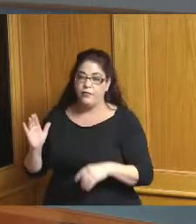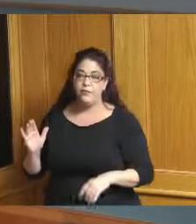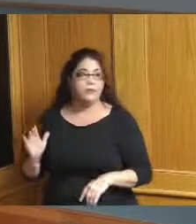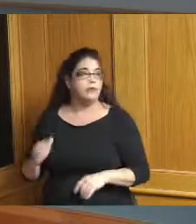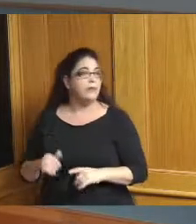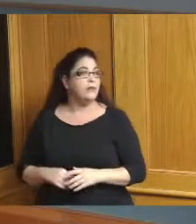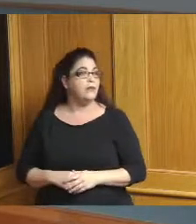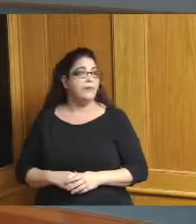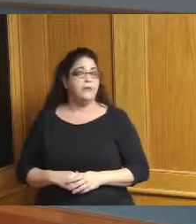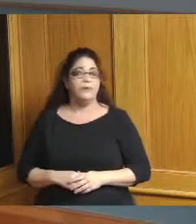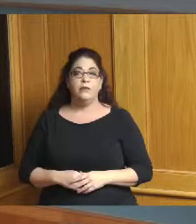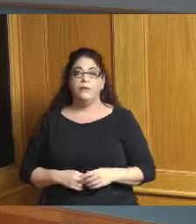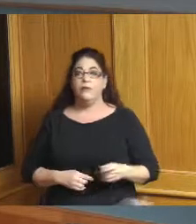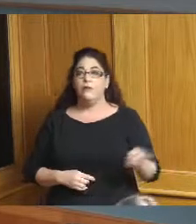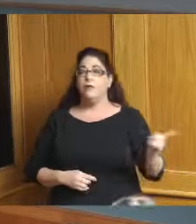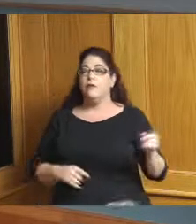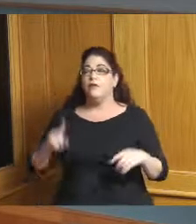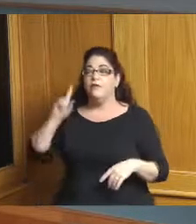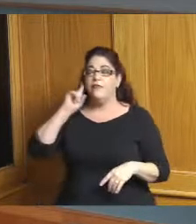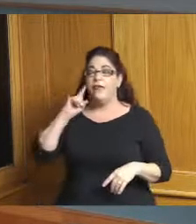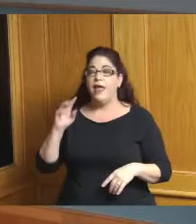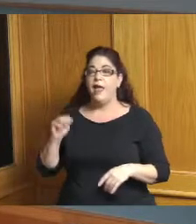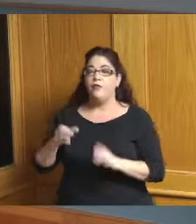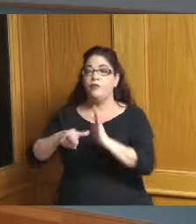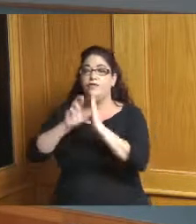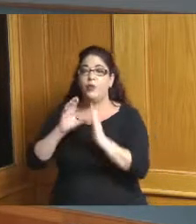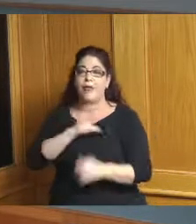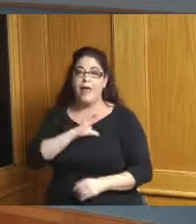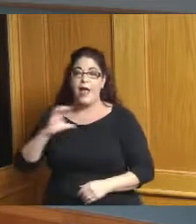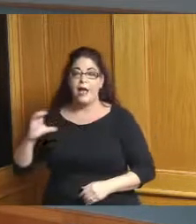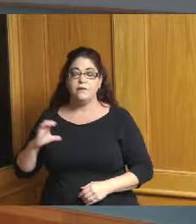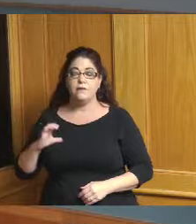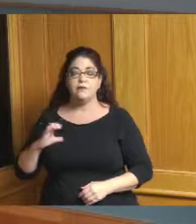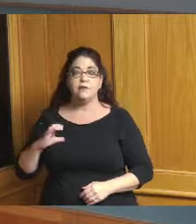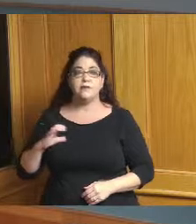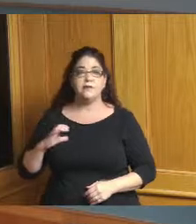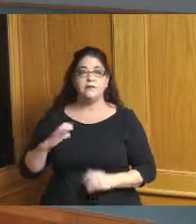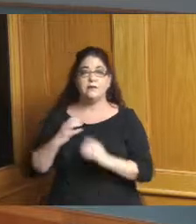so the purpose of the tax center review council is to review the outstanding tax incentive agreements